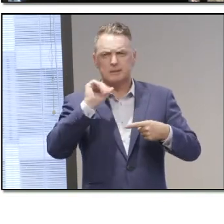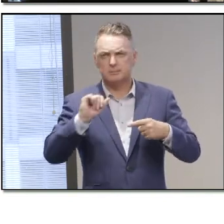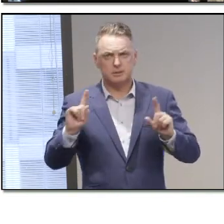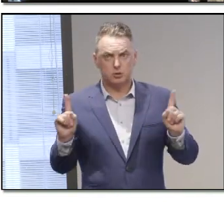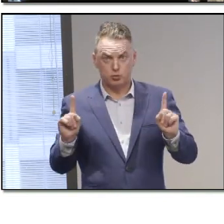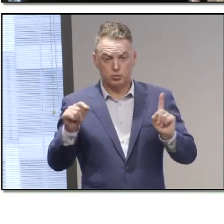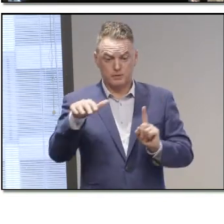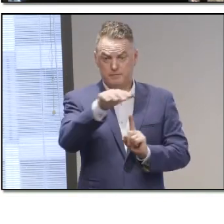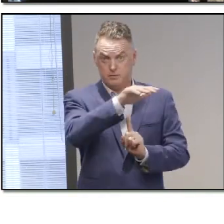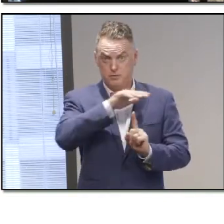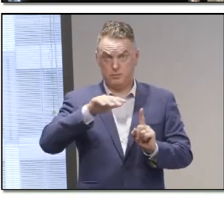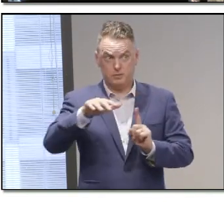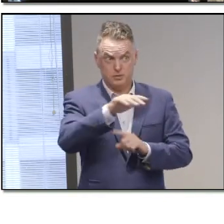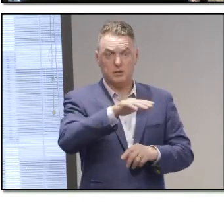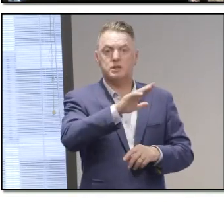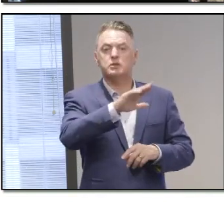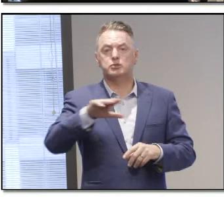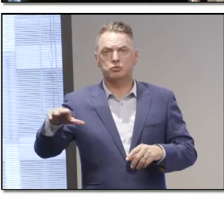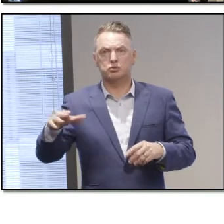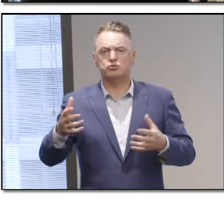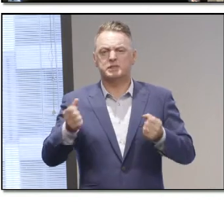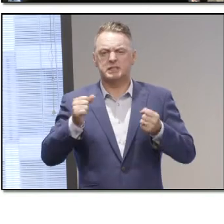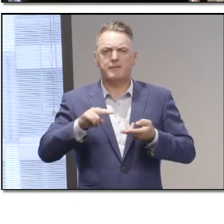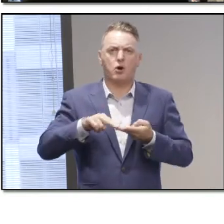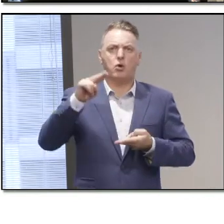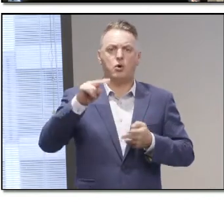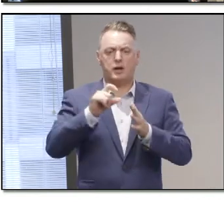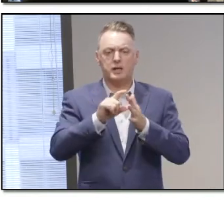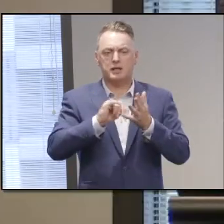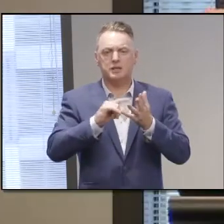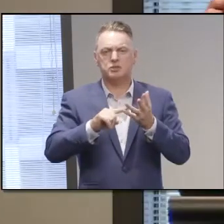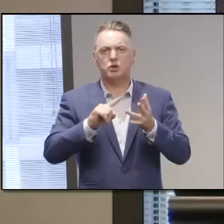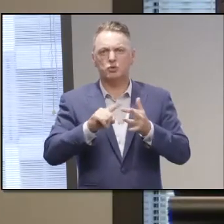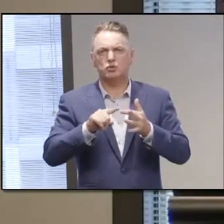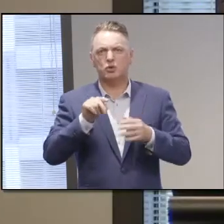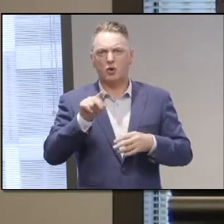there is children get a higher dose of whatever contaminants or toxicants are there than adults do